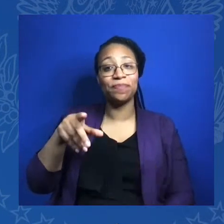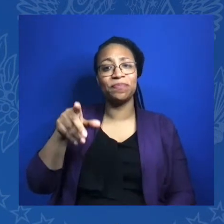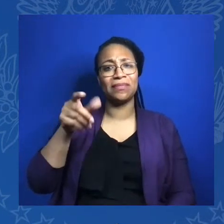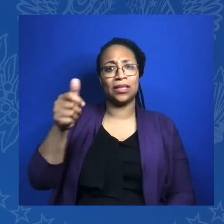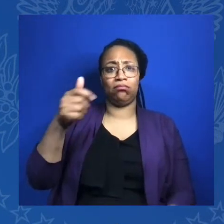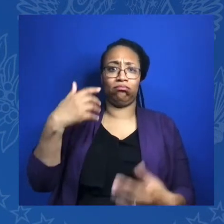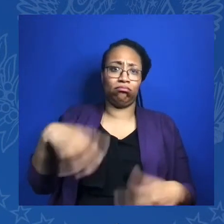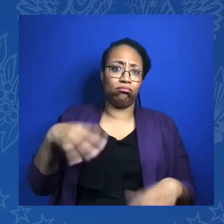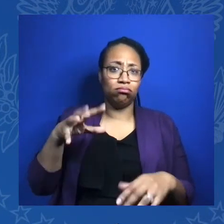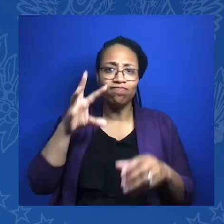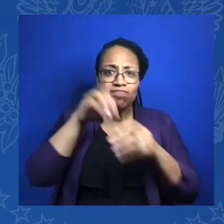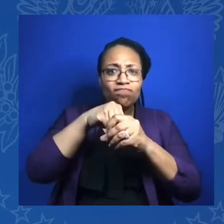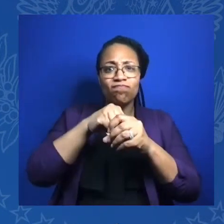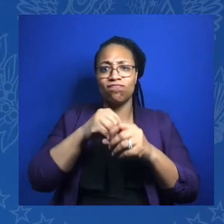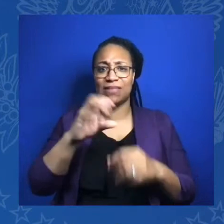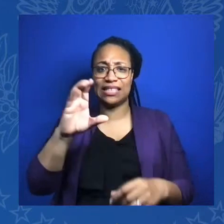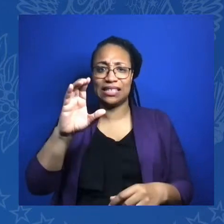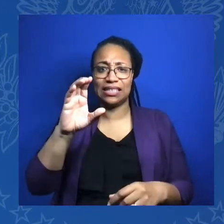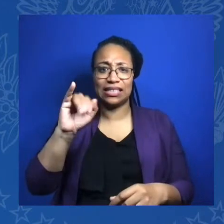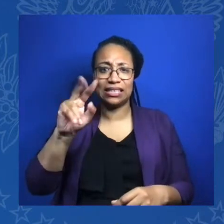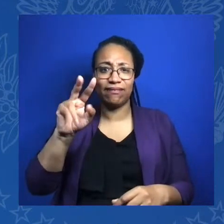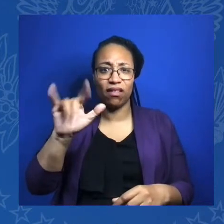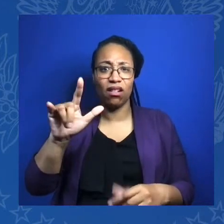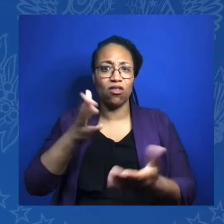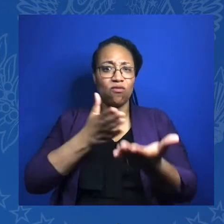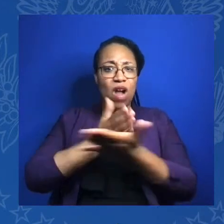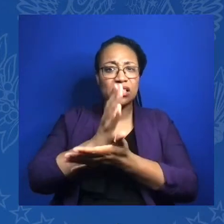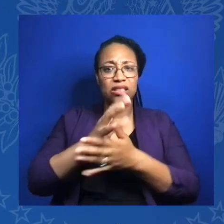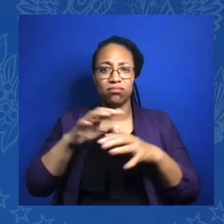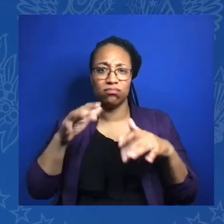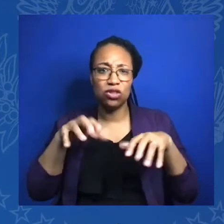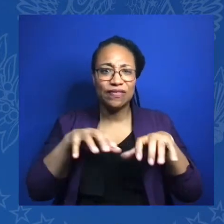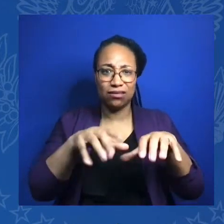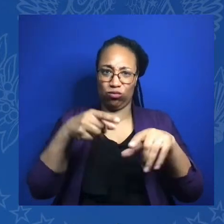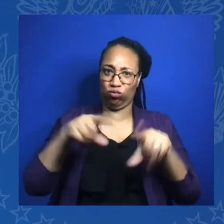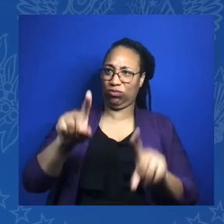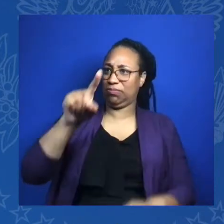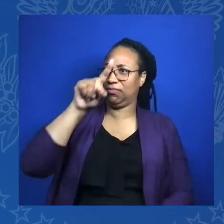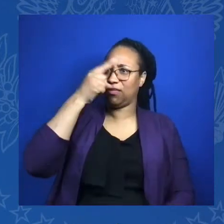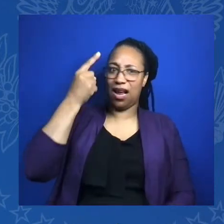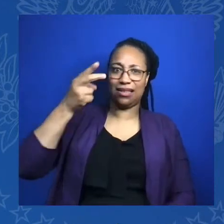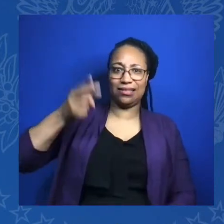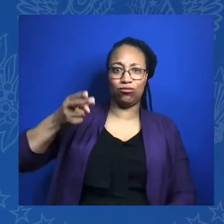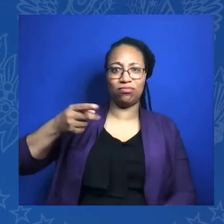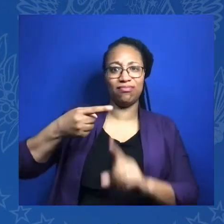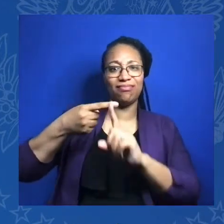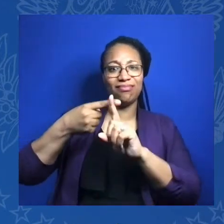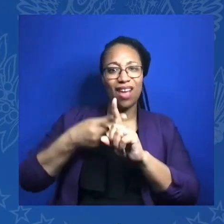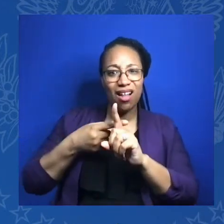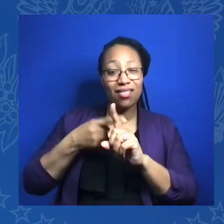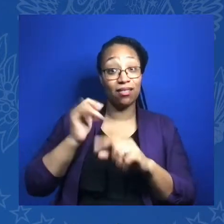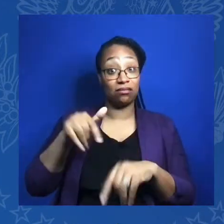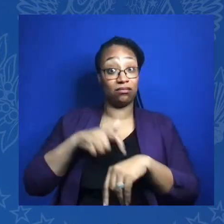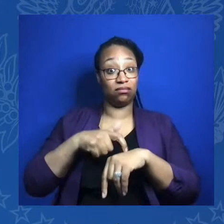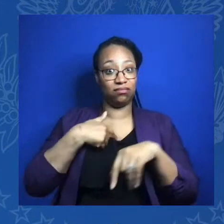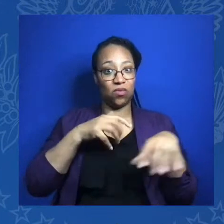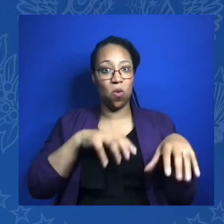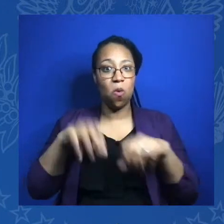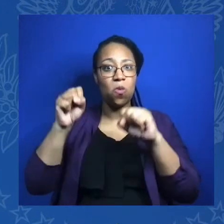The story of Emmett Till and his mother is a story of a family's promise and loss and a nation's reckoning with hate, violence,